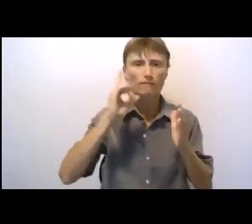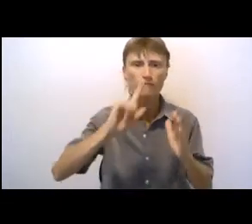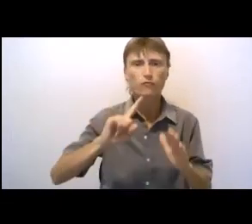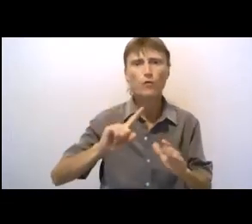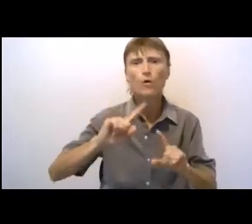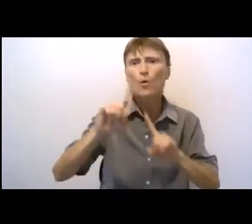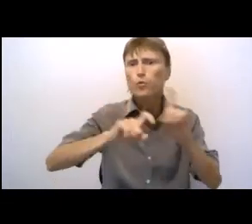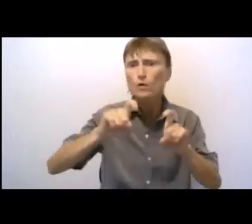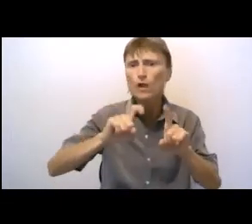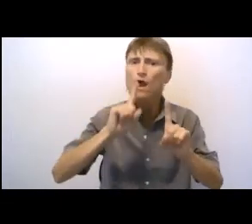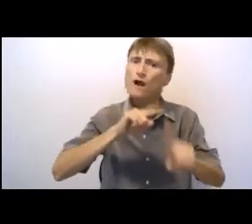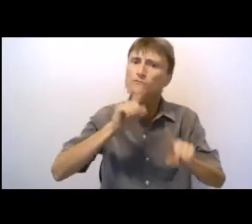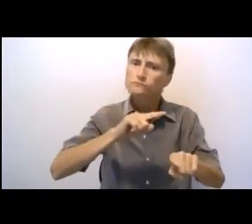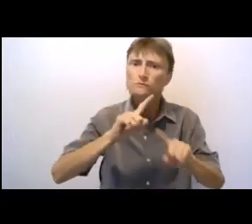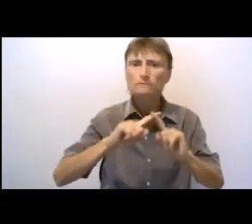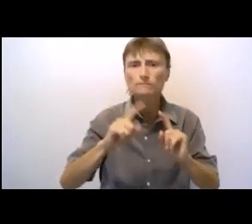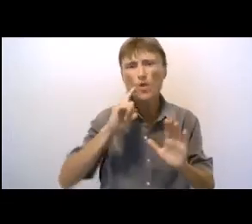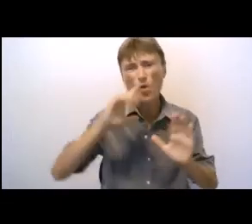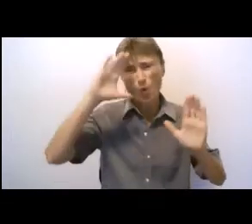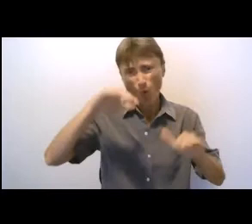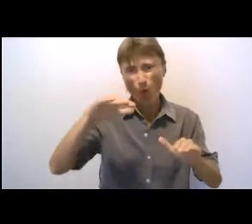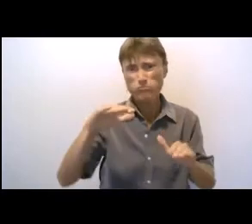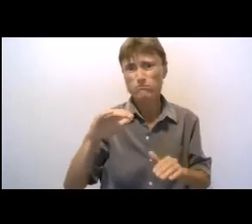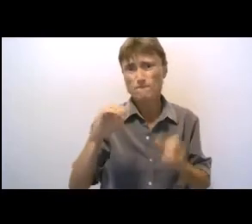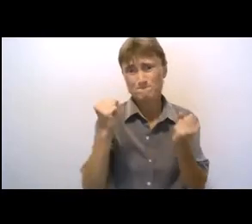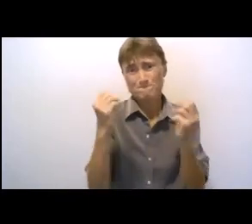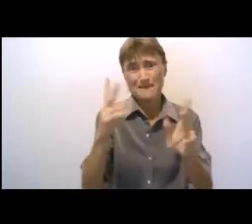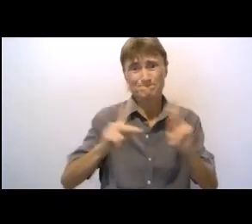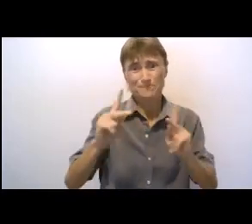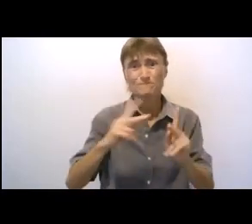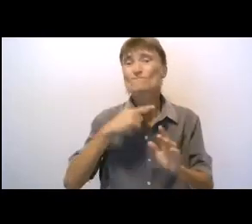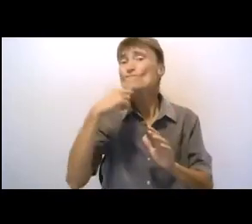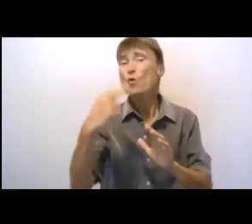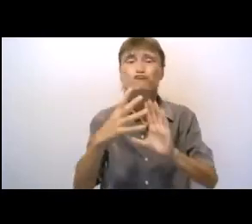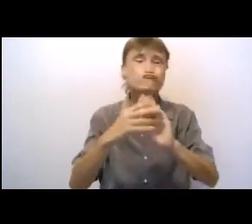hear from as many of you as possible today. If you would like to speak, please open the